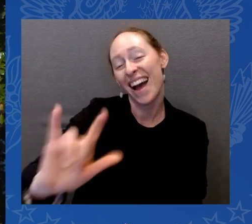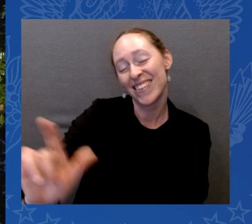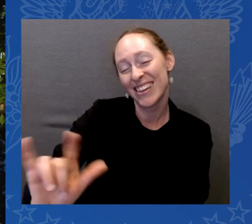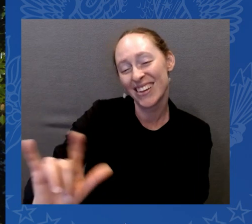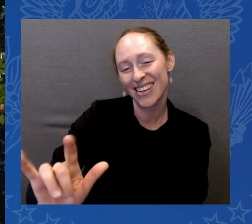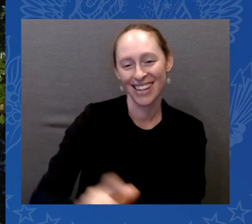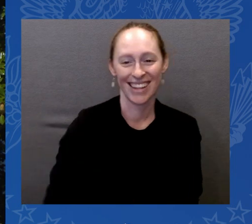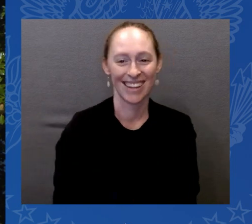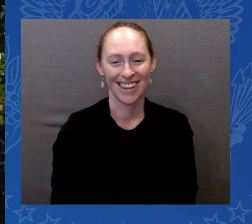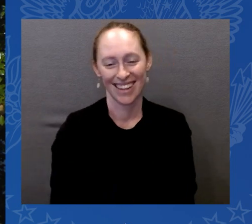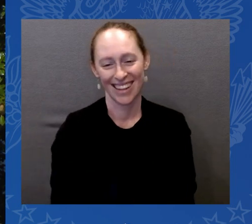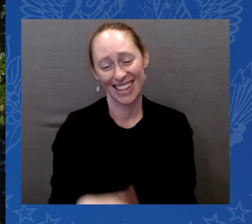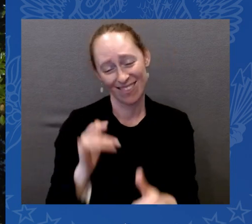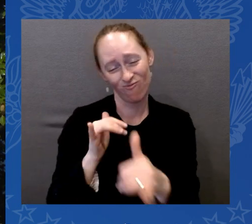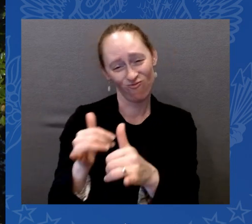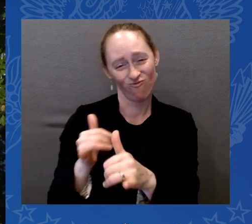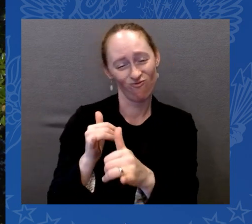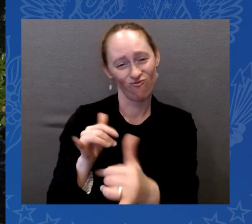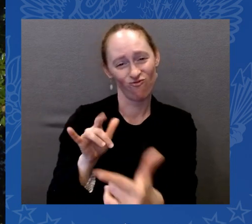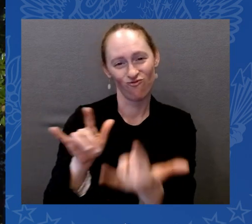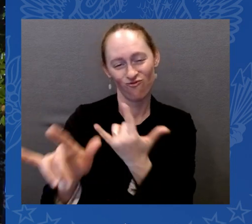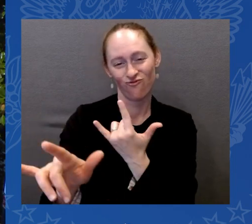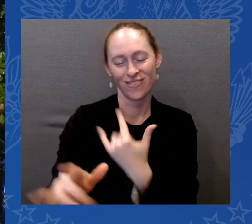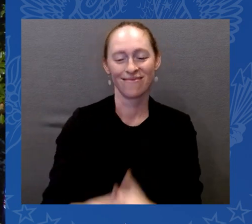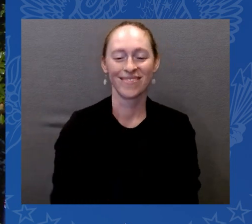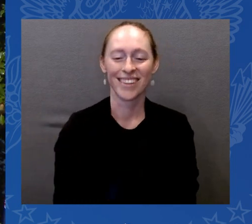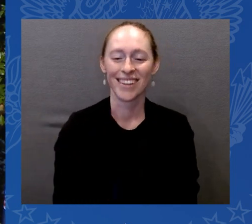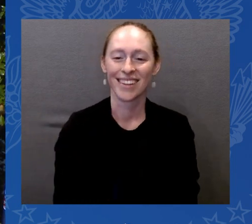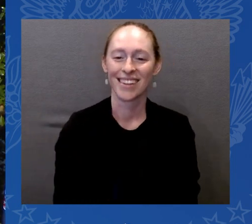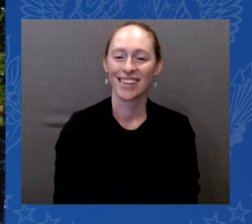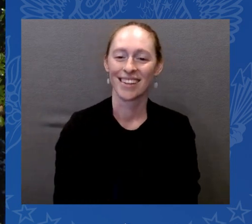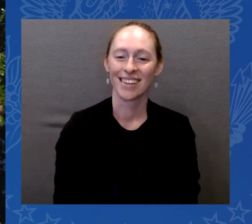My home base is local 103 out of Boston, Massachusetts.